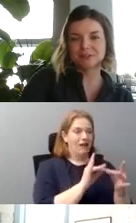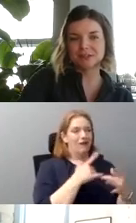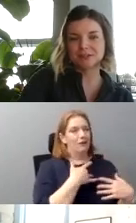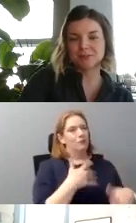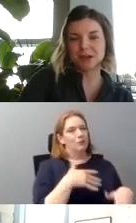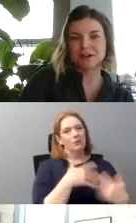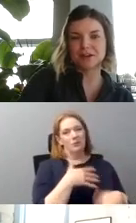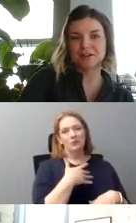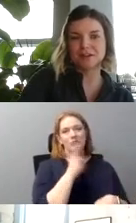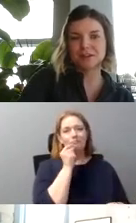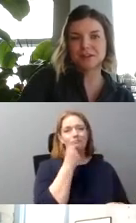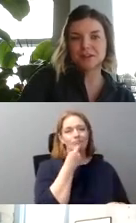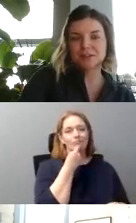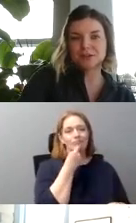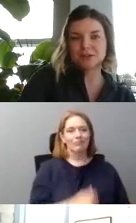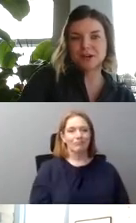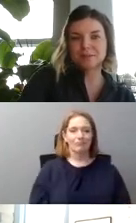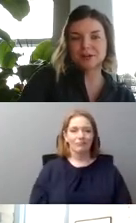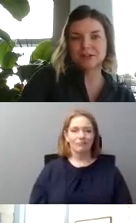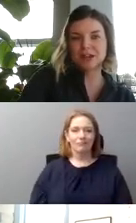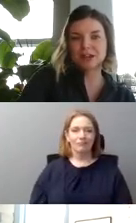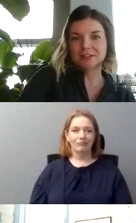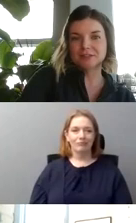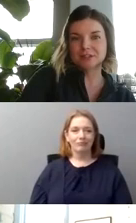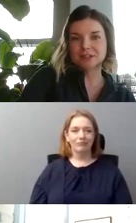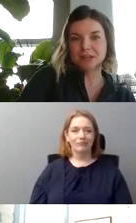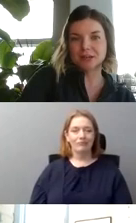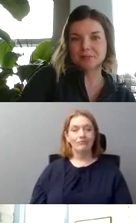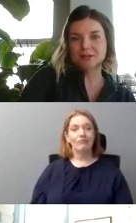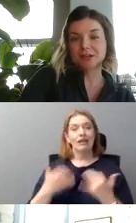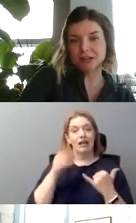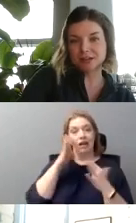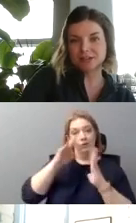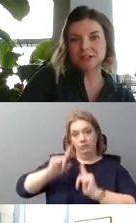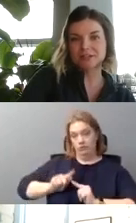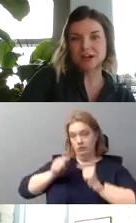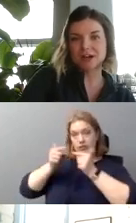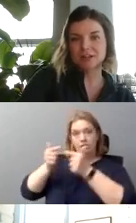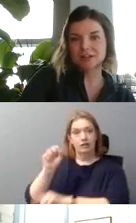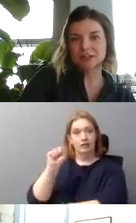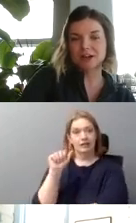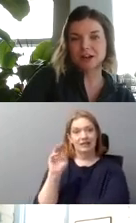in the Bay Area. So, I'm going to hand this over to Sam, who again is an artist guide at the David